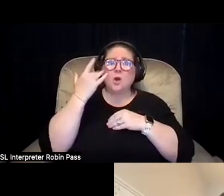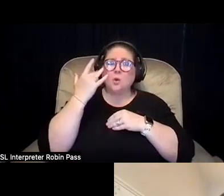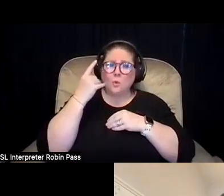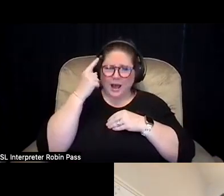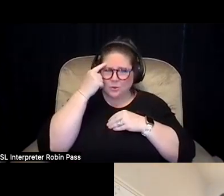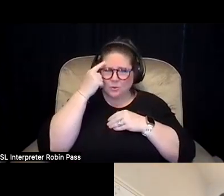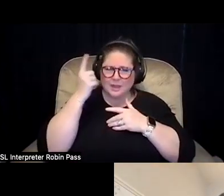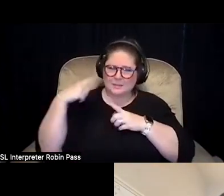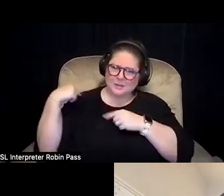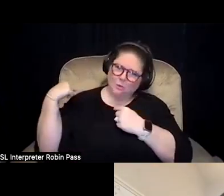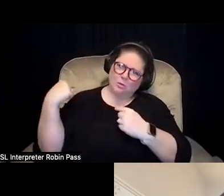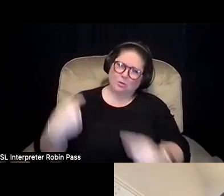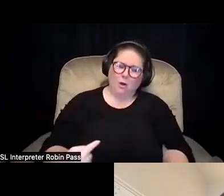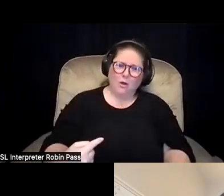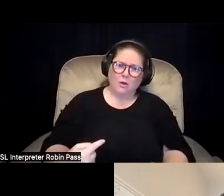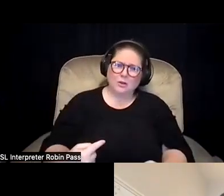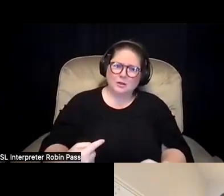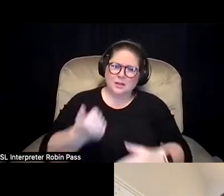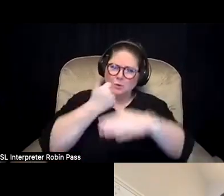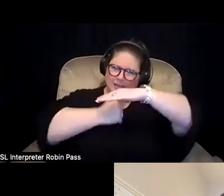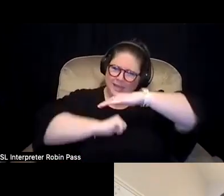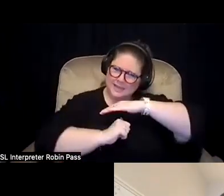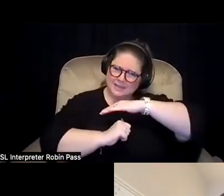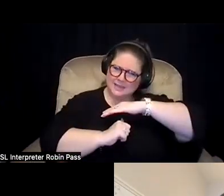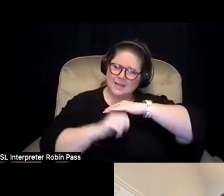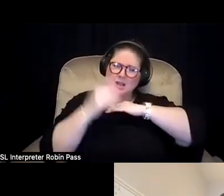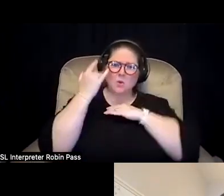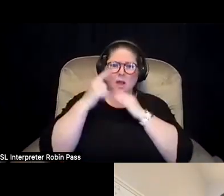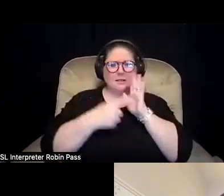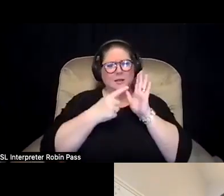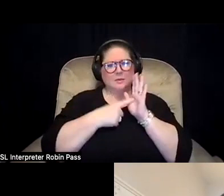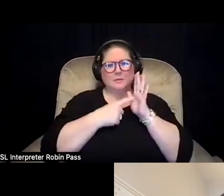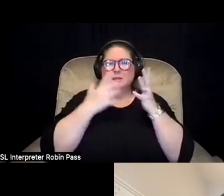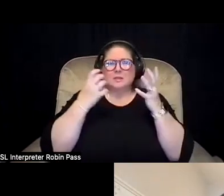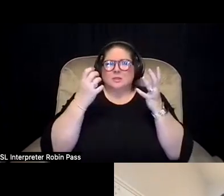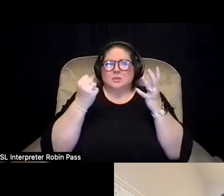long that these histories were hidden why is it sometimes so fraught to bring them up now